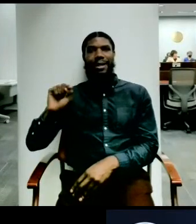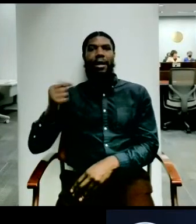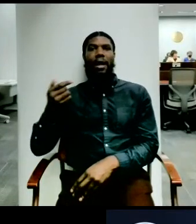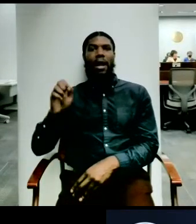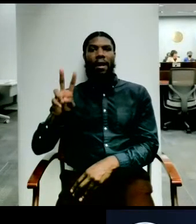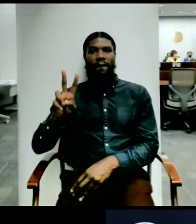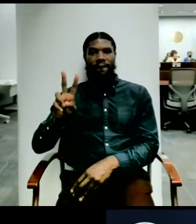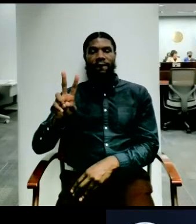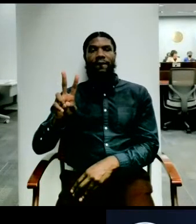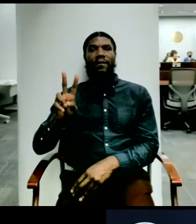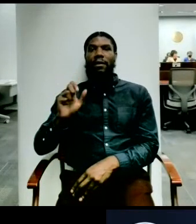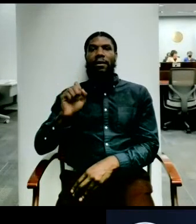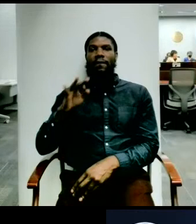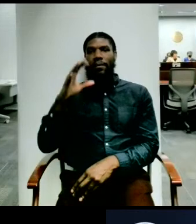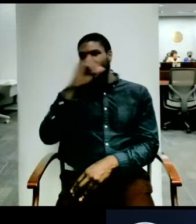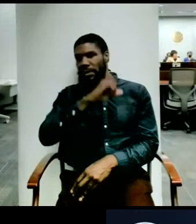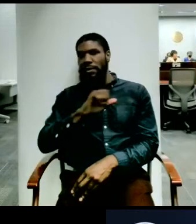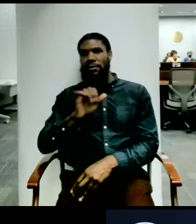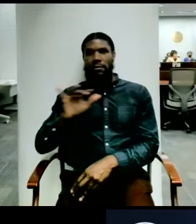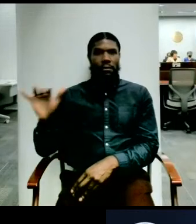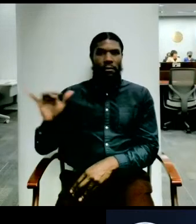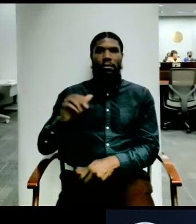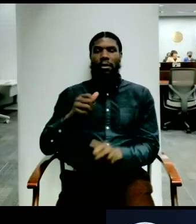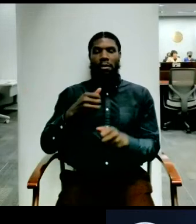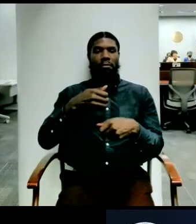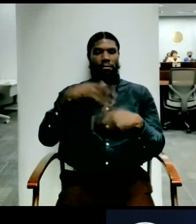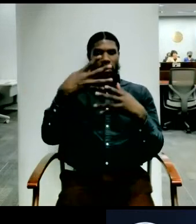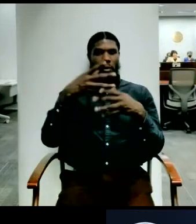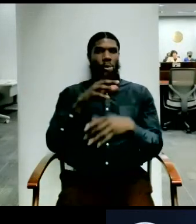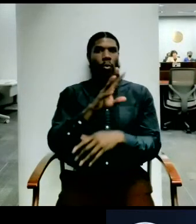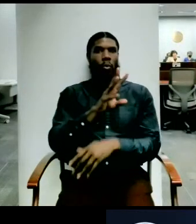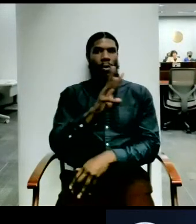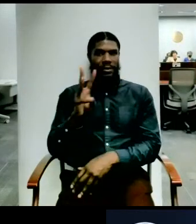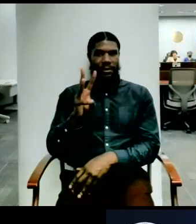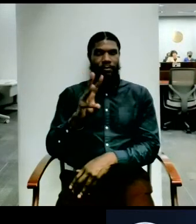which you can, if you didn't catch that, just go on our website. Um, we will be